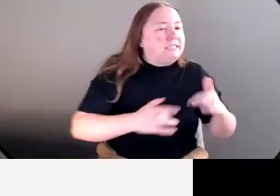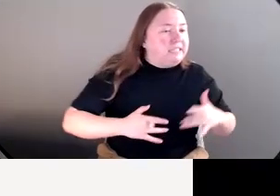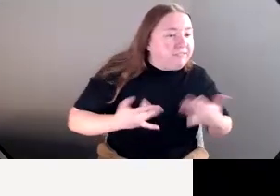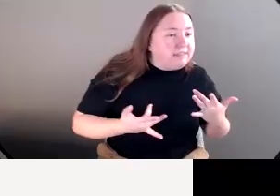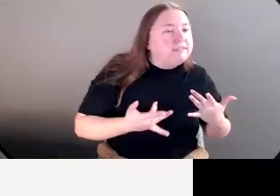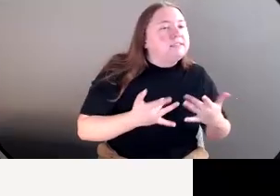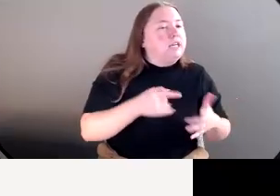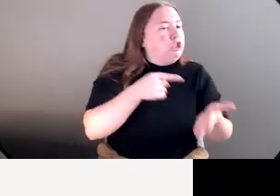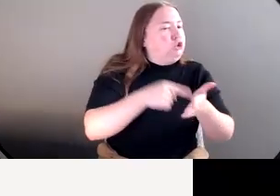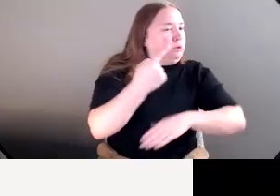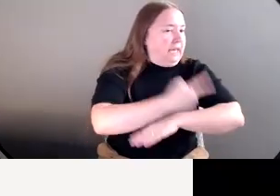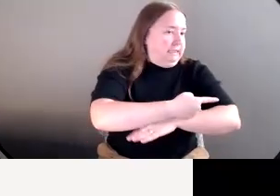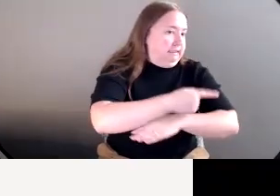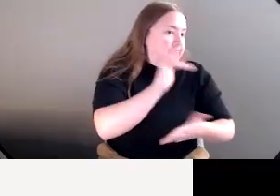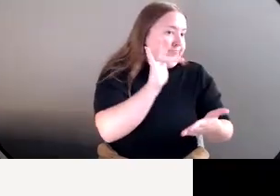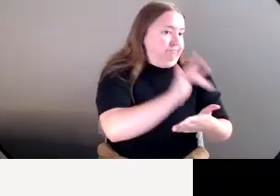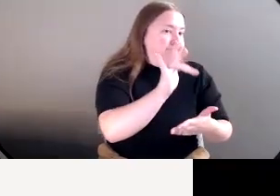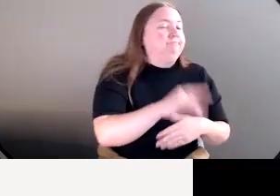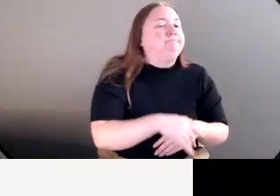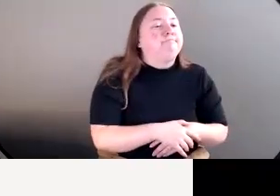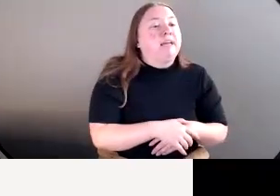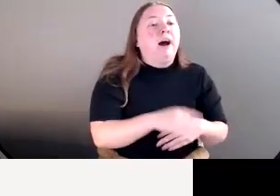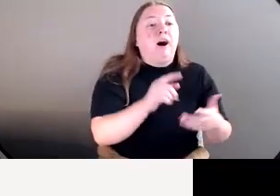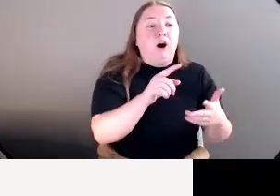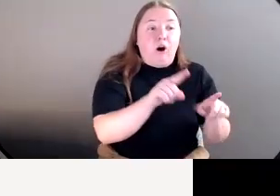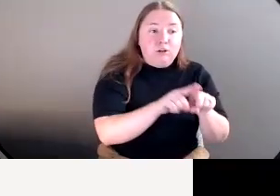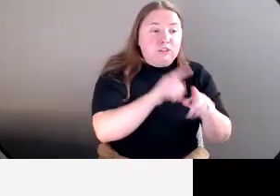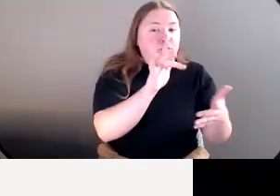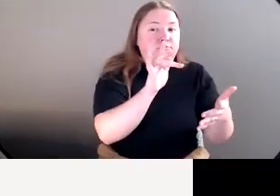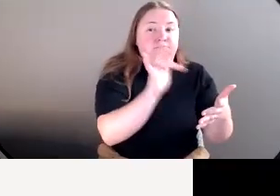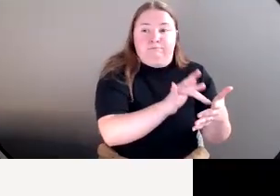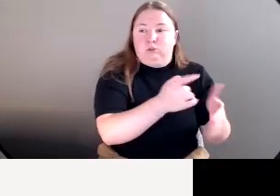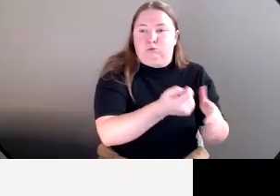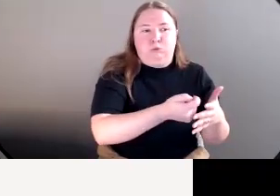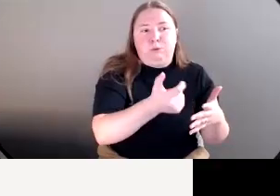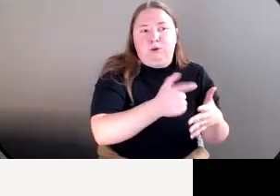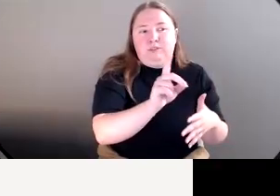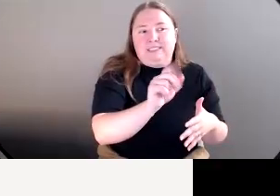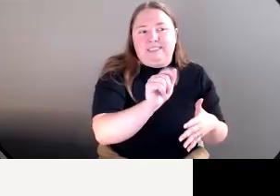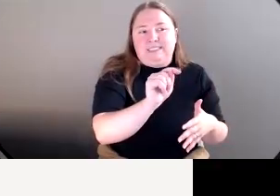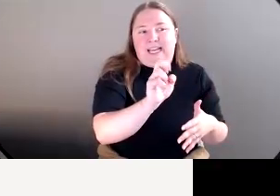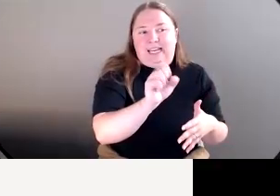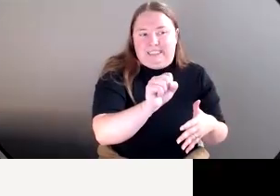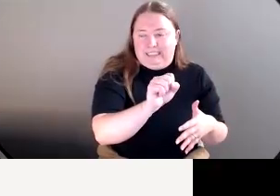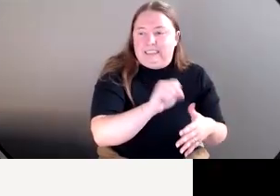And we want to make sure that we check remove dates. So this is going to remove the dates from the due dates from the assignments.